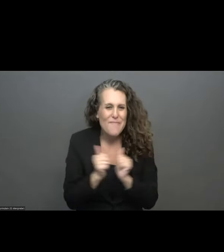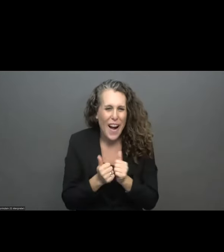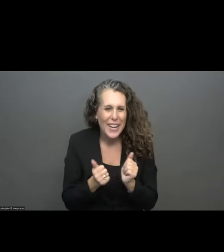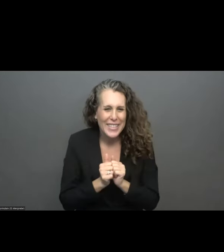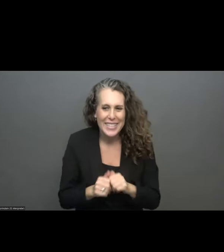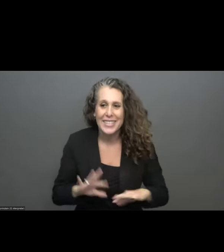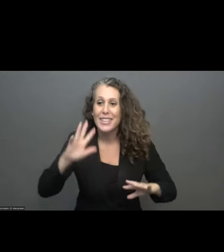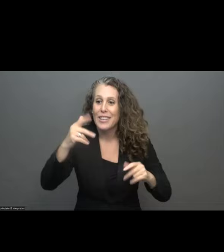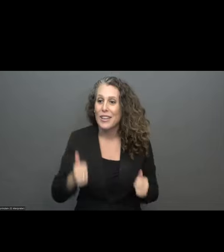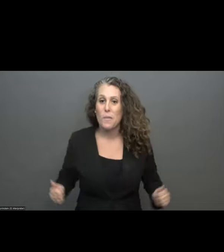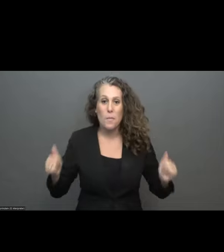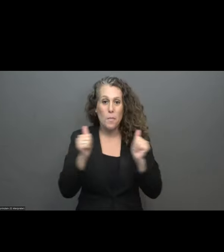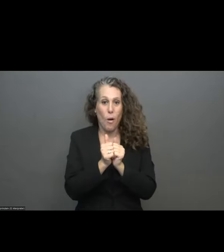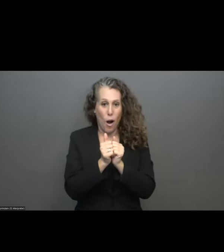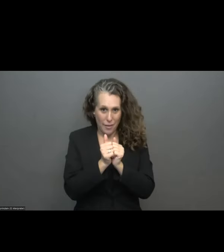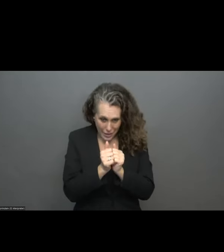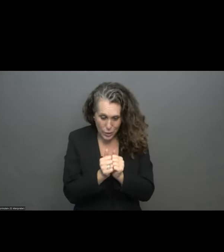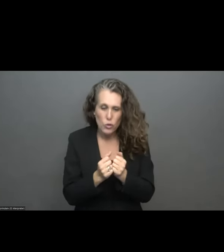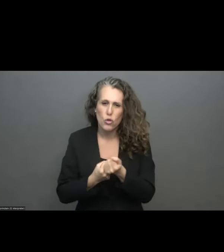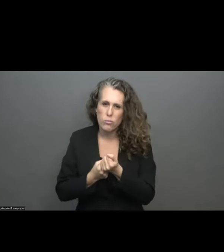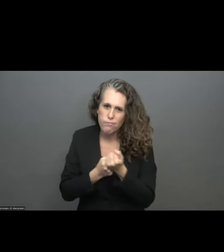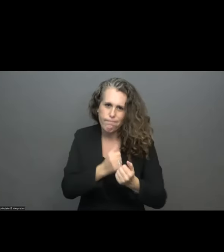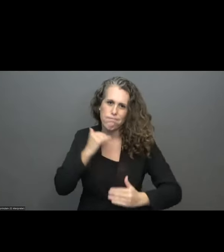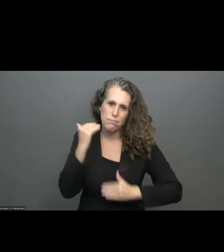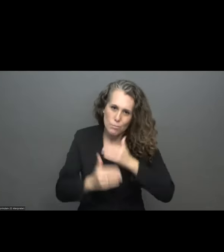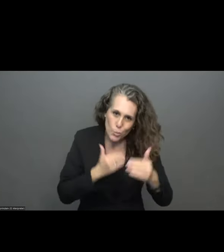and move forward, the disability inclusion agenda in Africa.